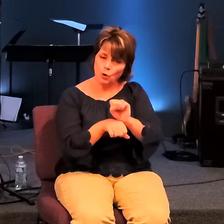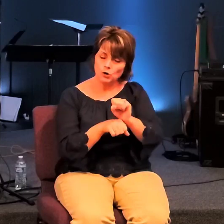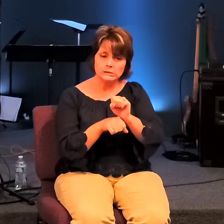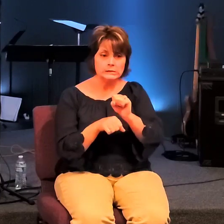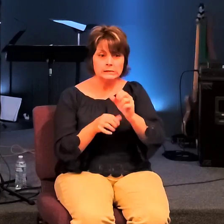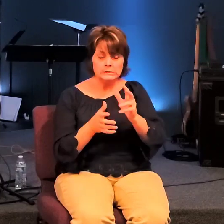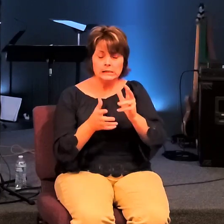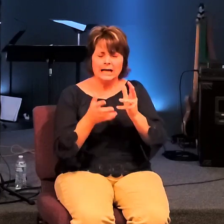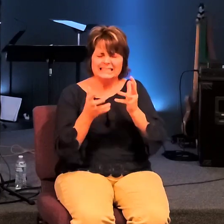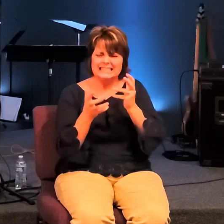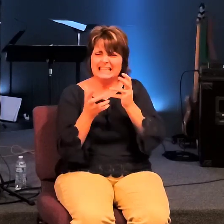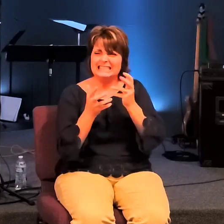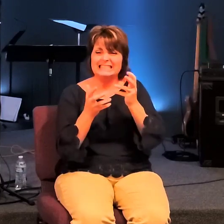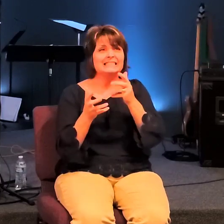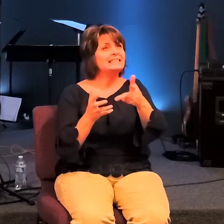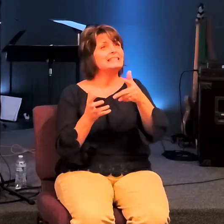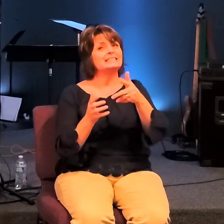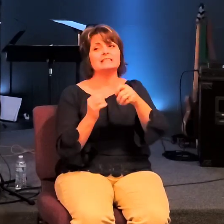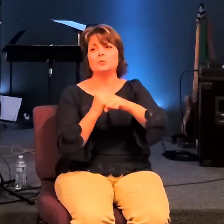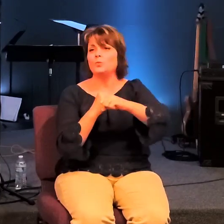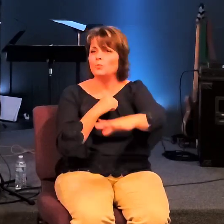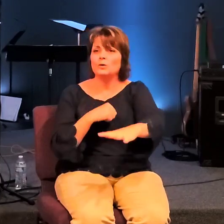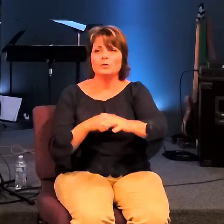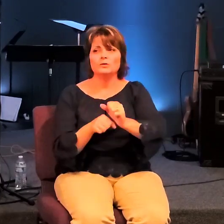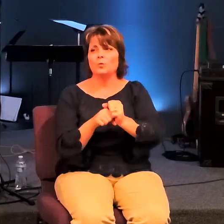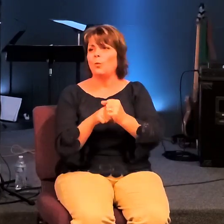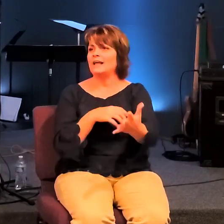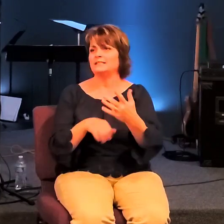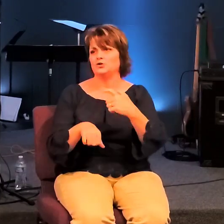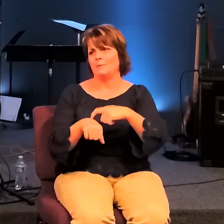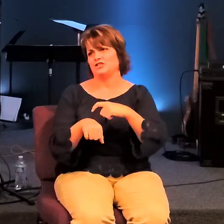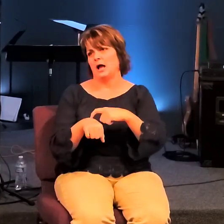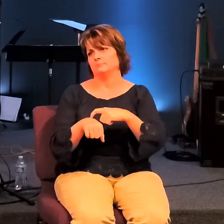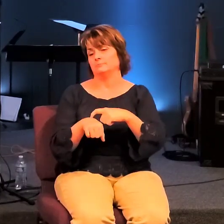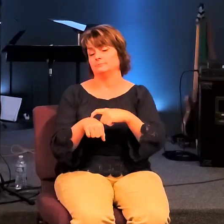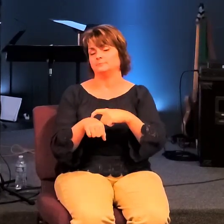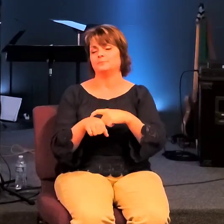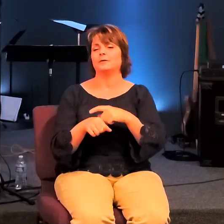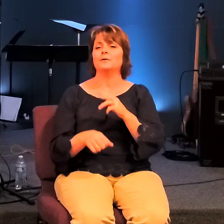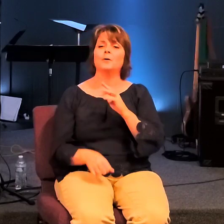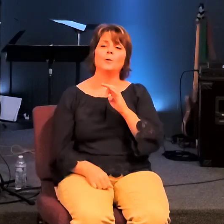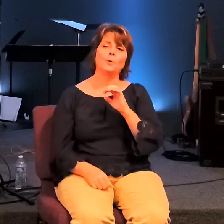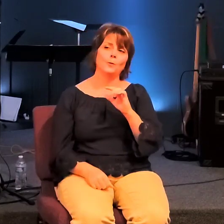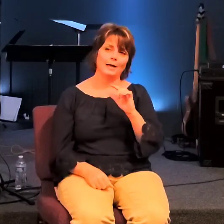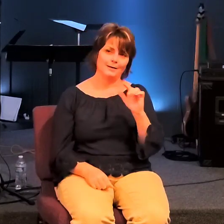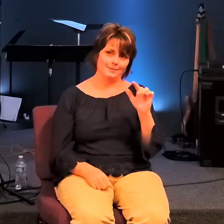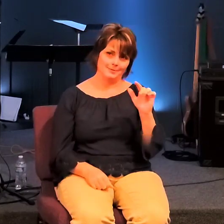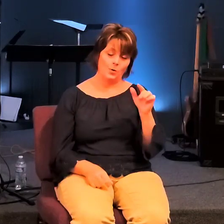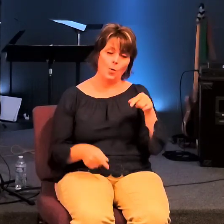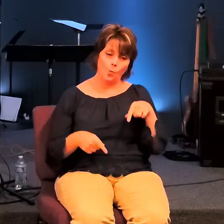work that it did this is taking too much time well in the course of cleaning it up and we've